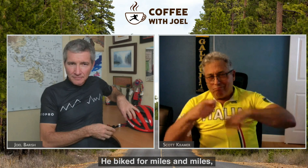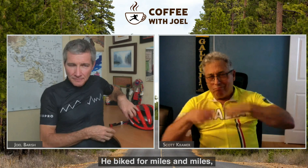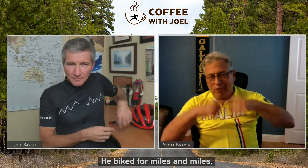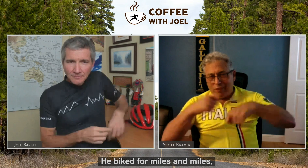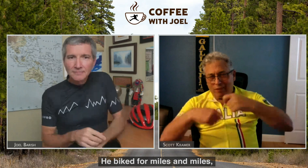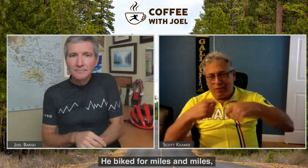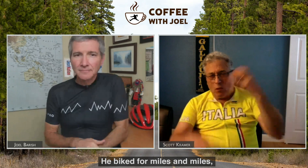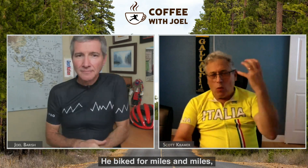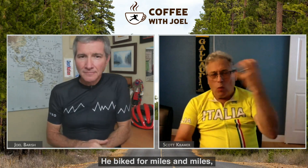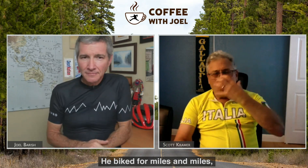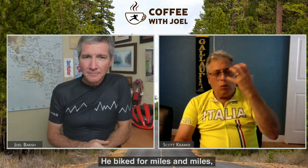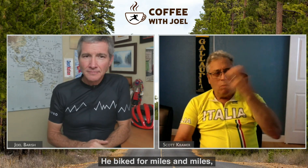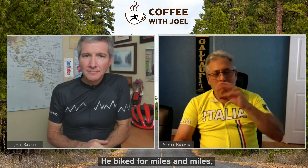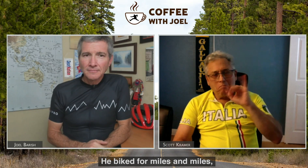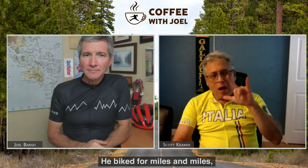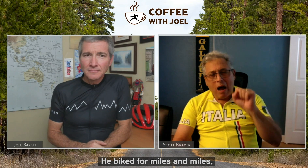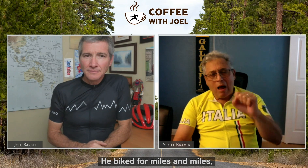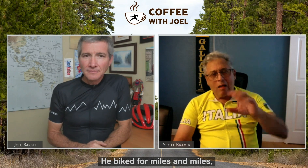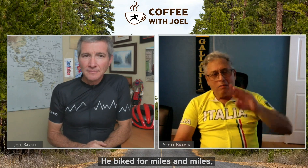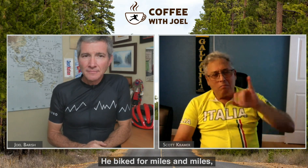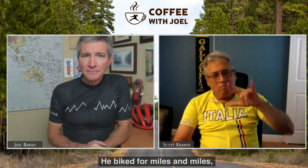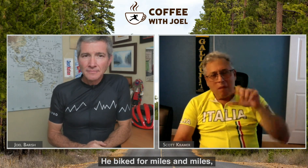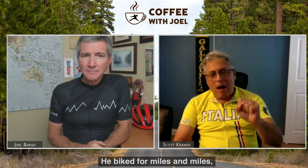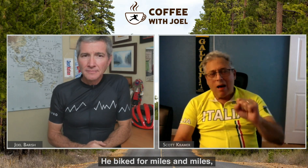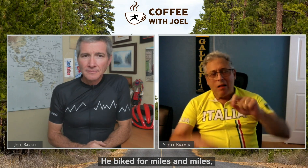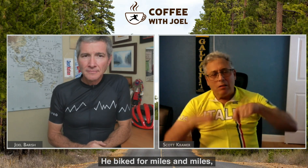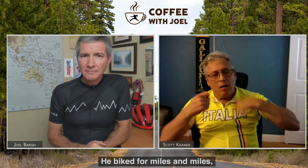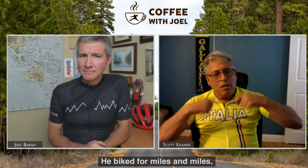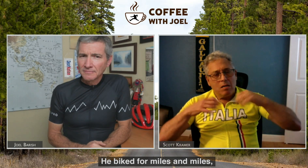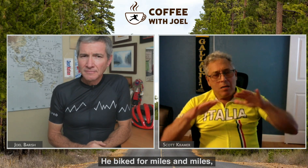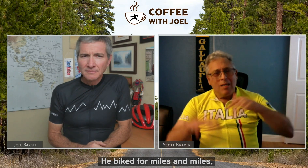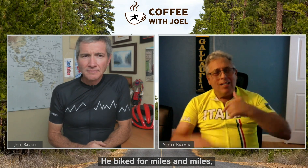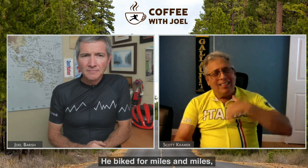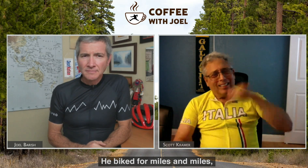He biked for miles and miles,